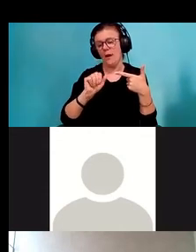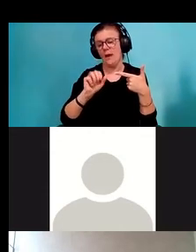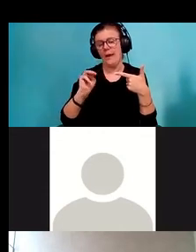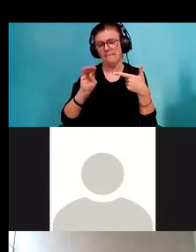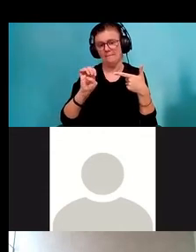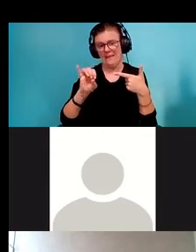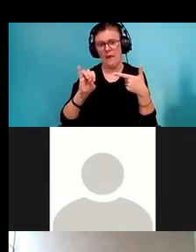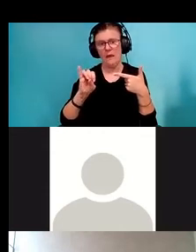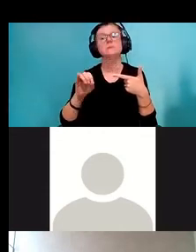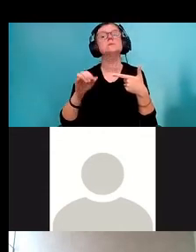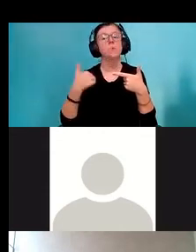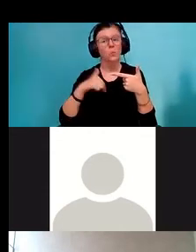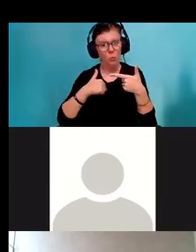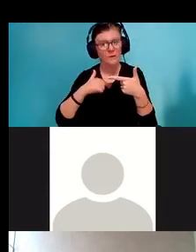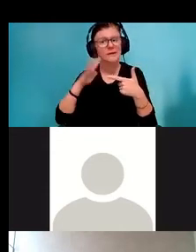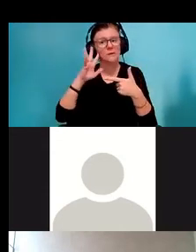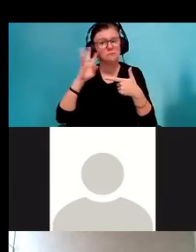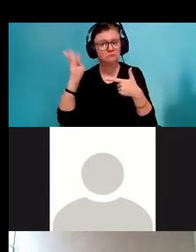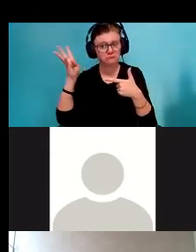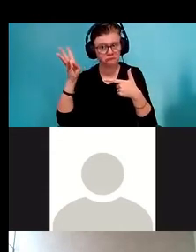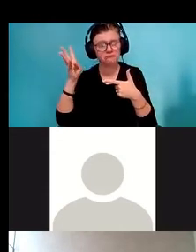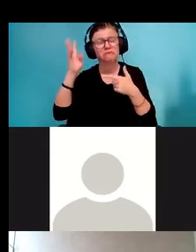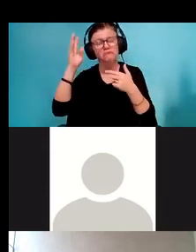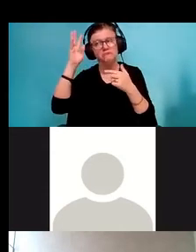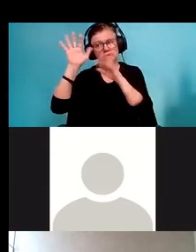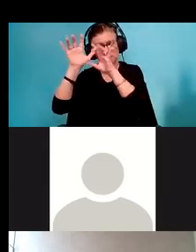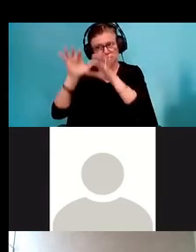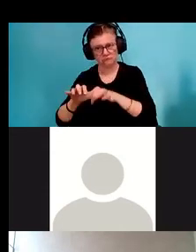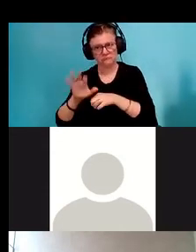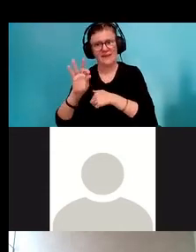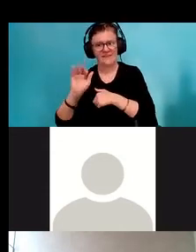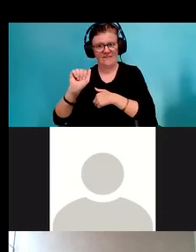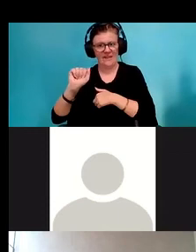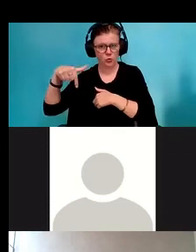on the questions that we have been getting on COVID-19,